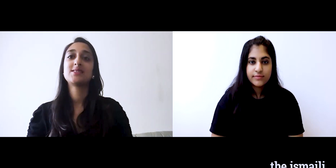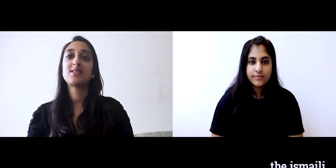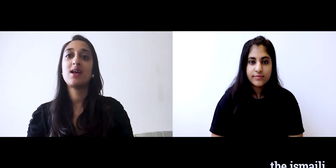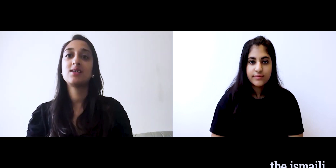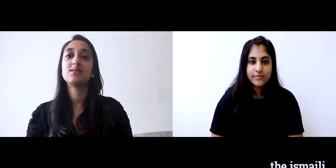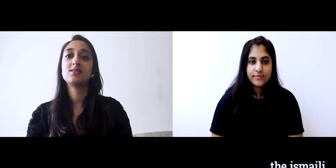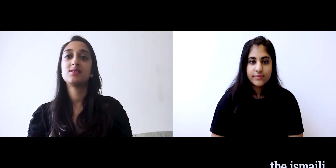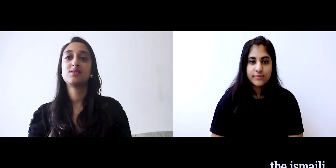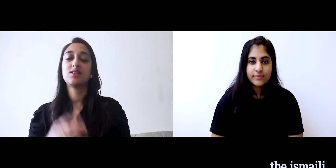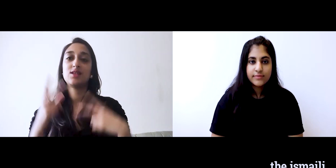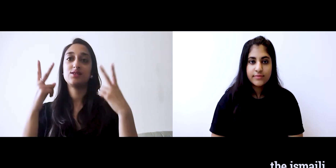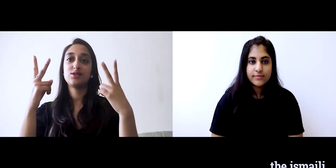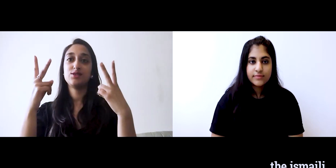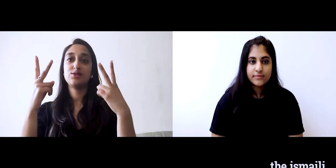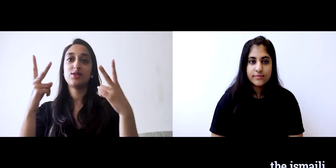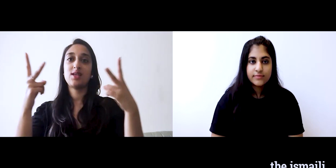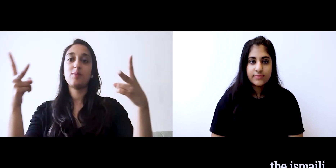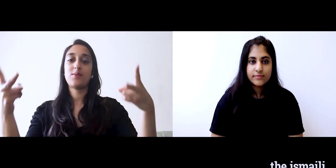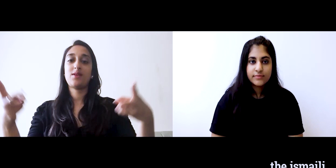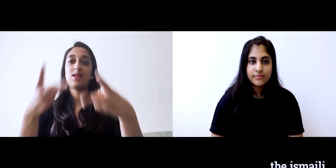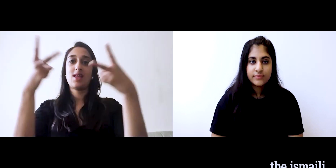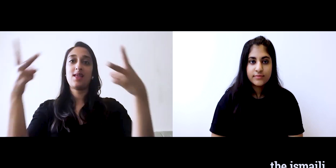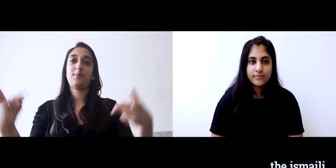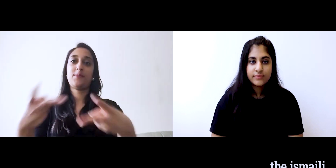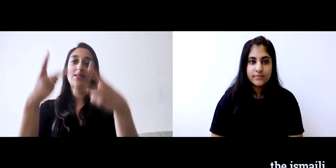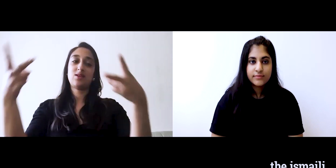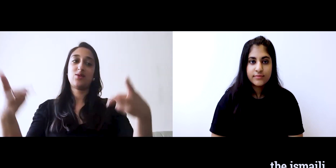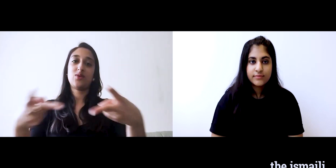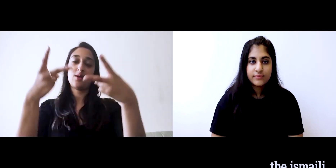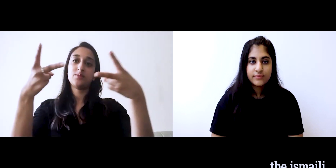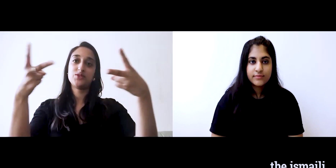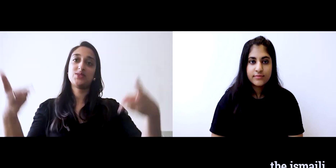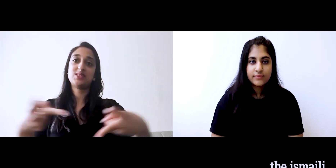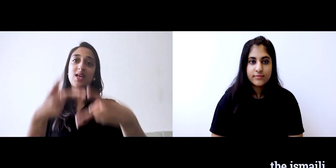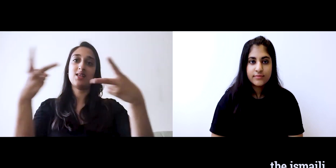Salad, you got a two shape and then mix it all up, salad